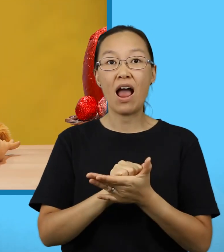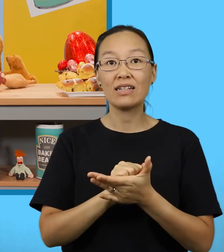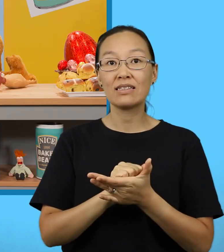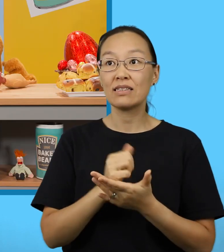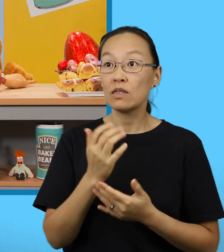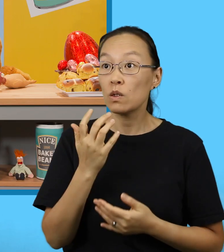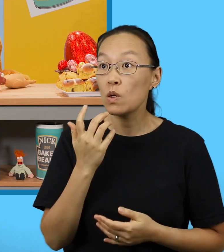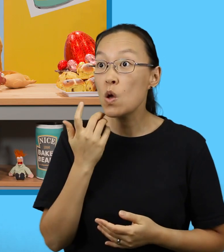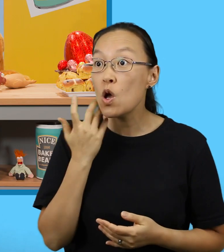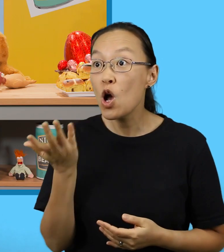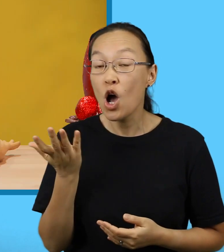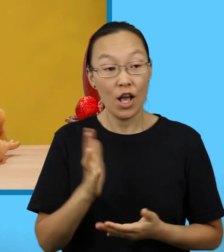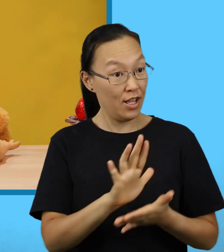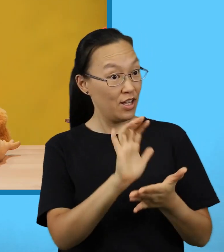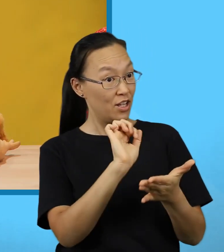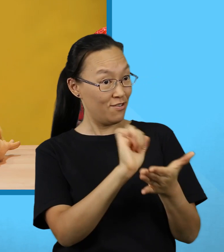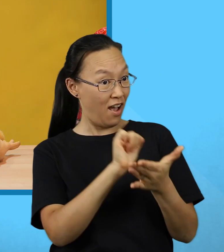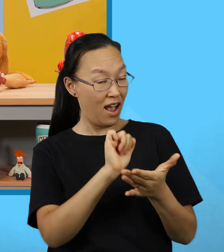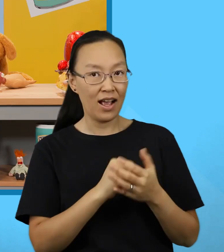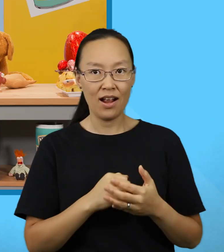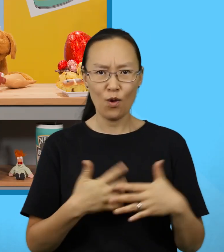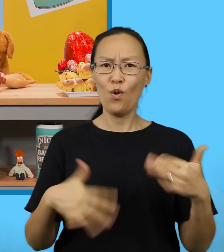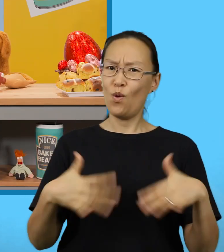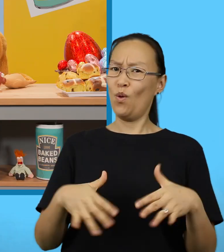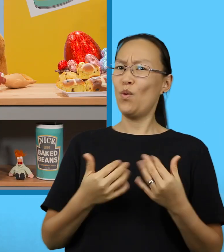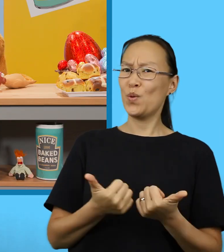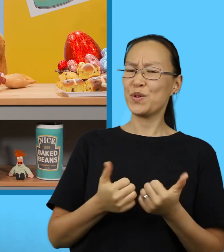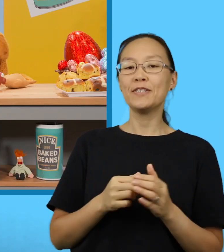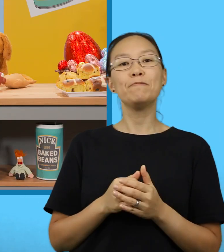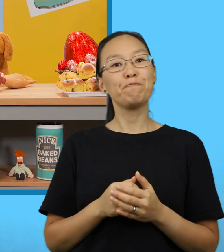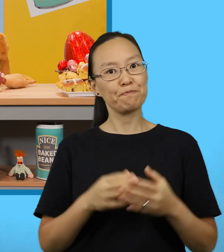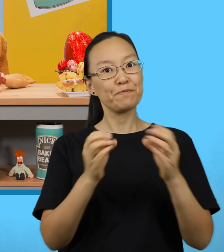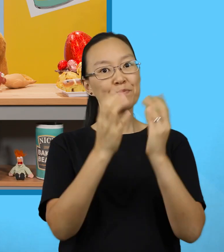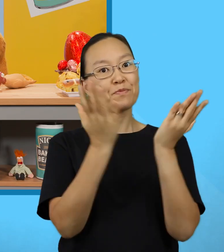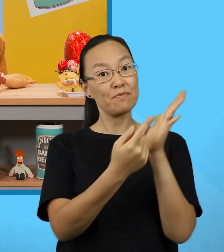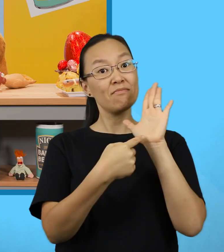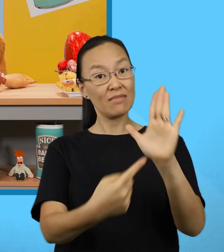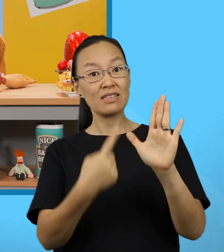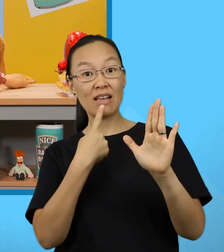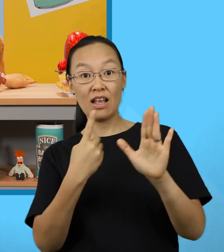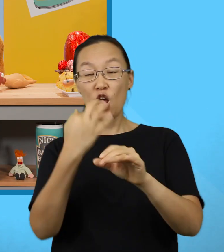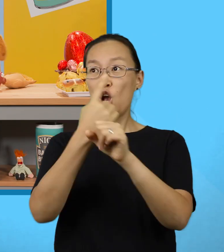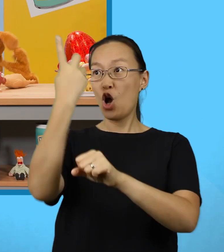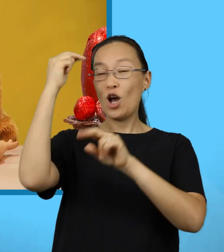Yeah, always. Oh, that's cool. Yeah see, the Bible tells us that God sees everything.